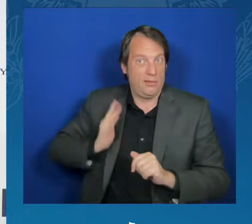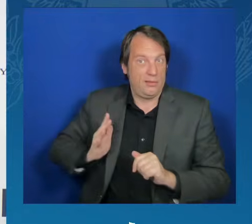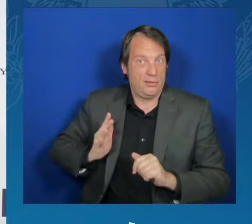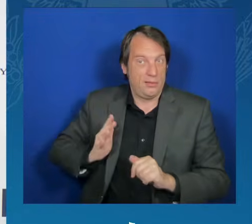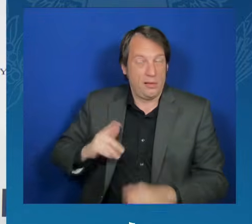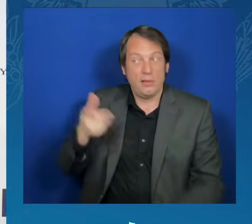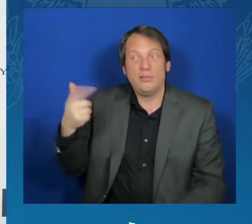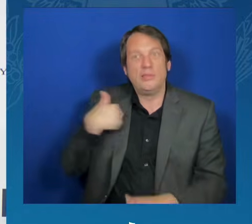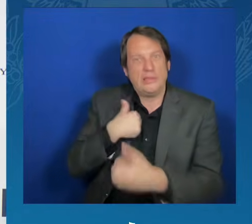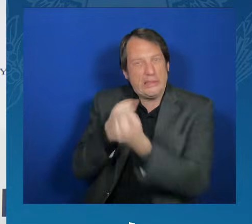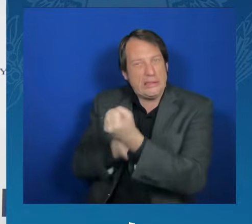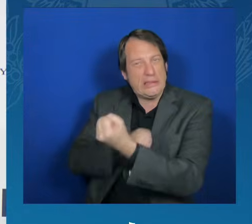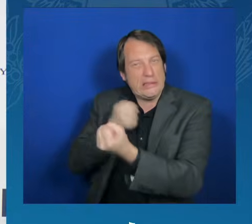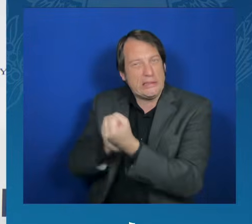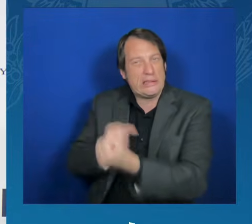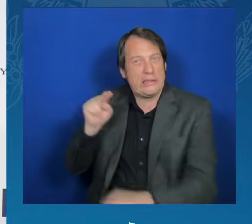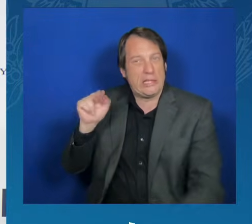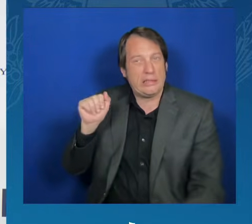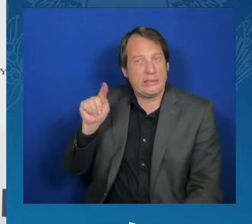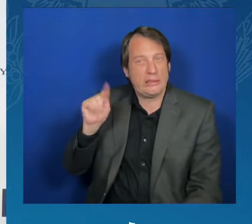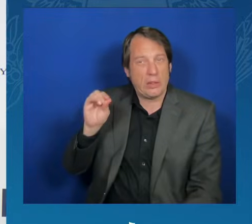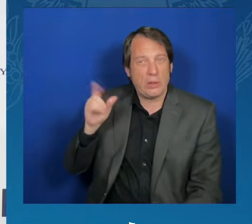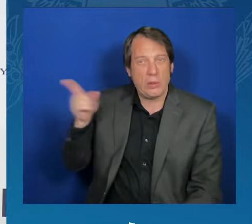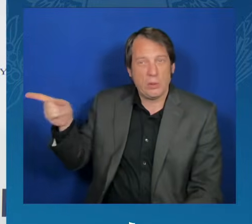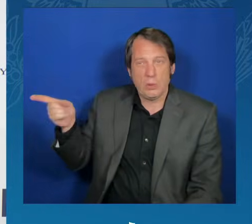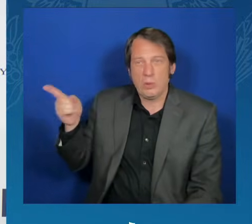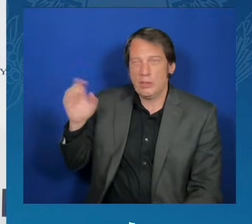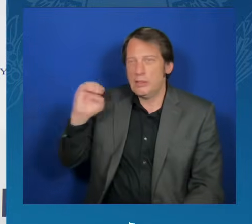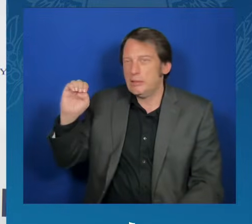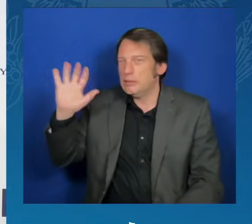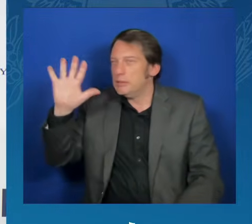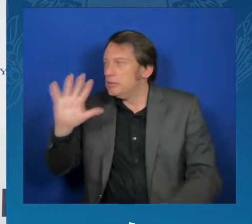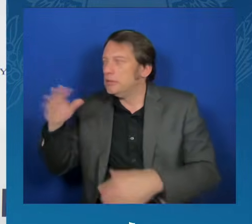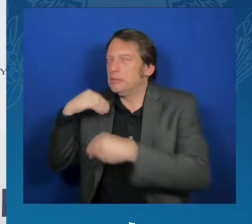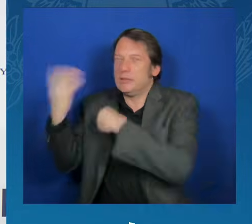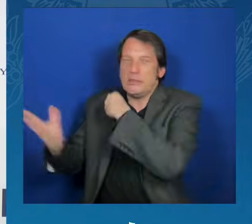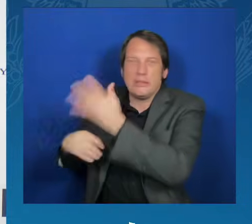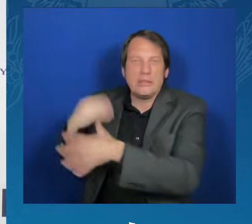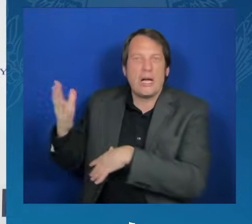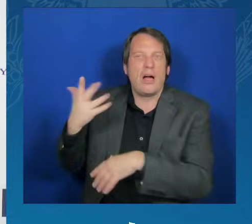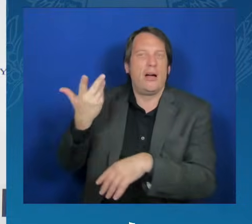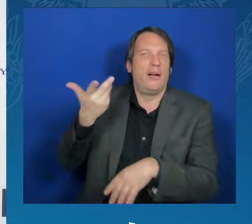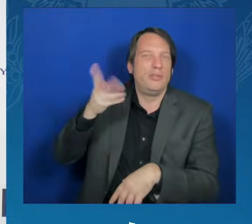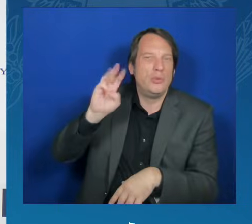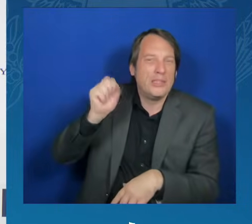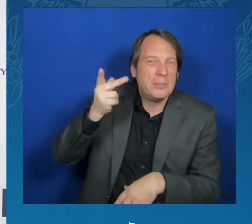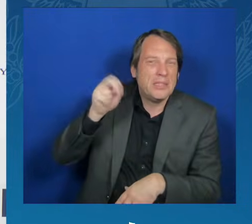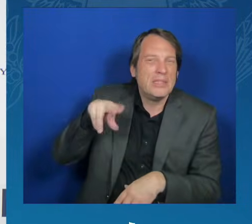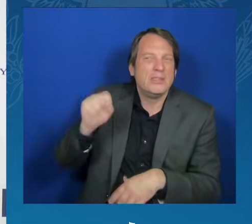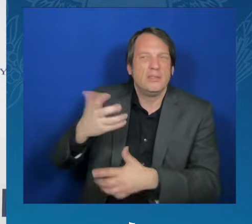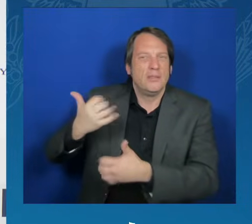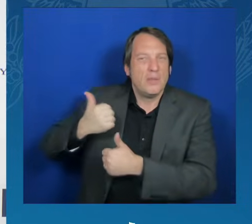a sustained presence of army brigades, and a permanent U.S Army headquarters in Poland.